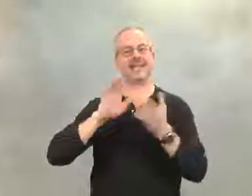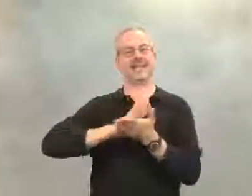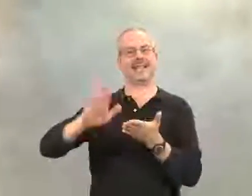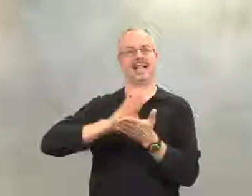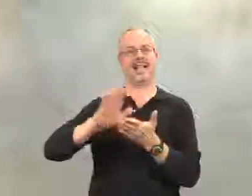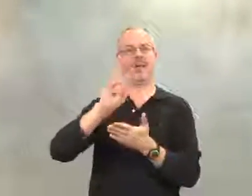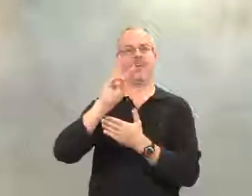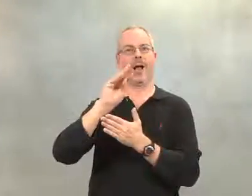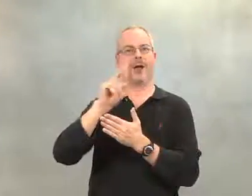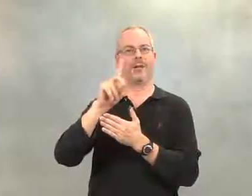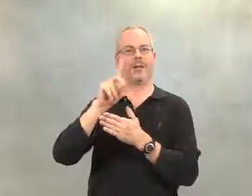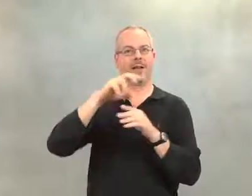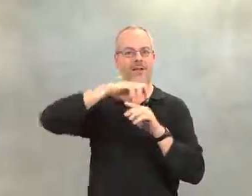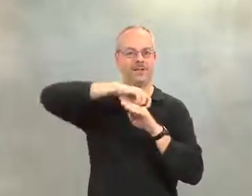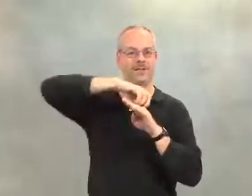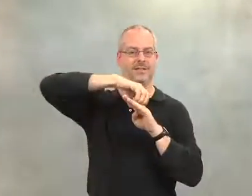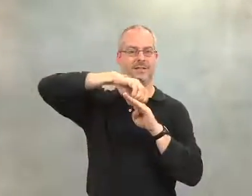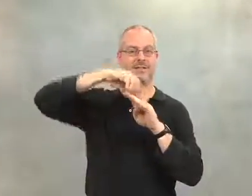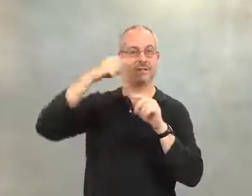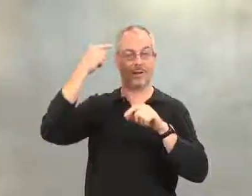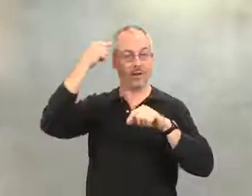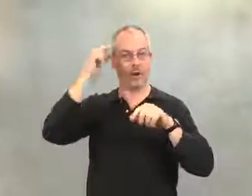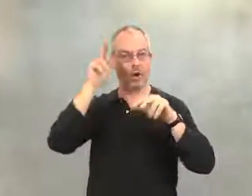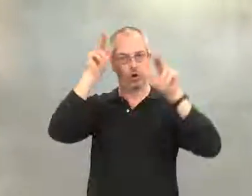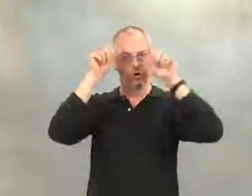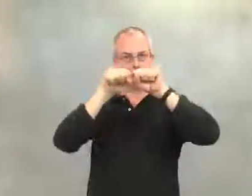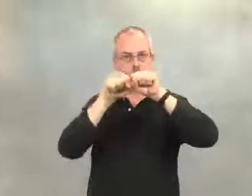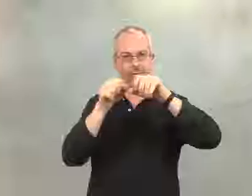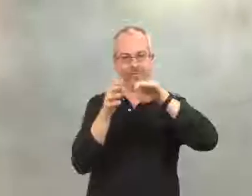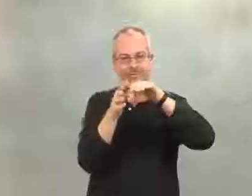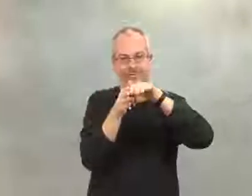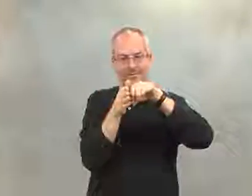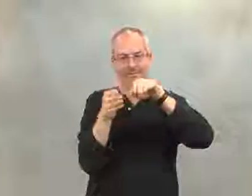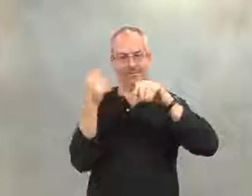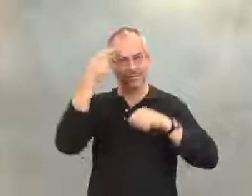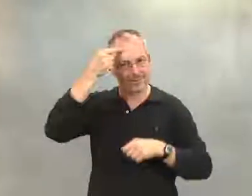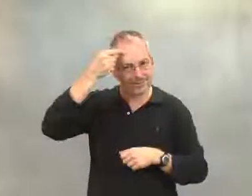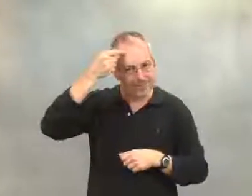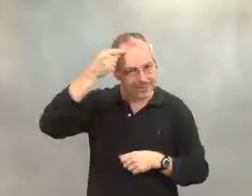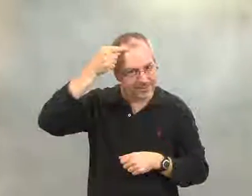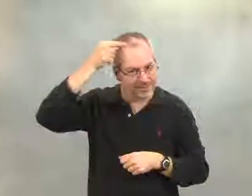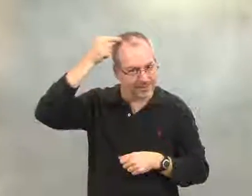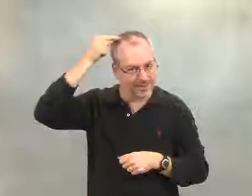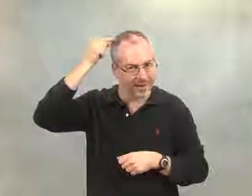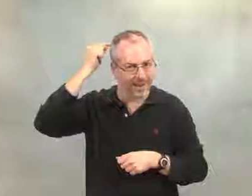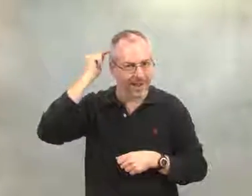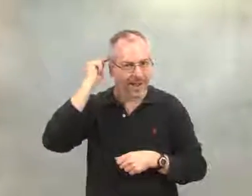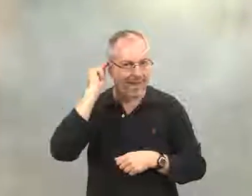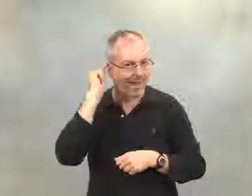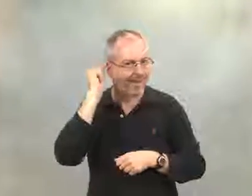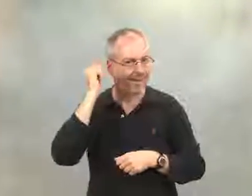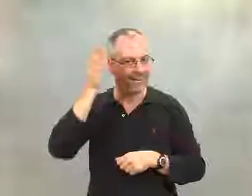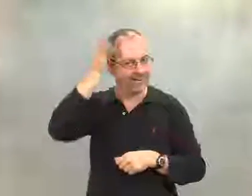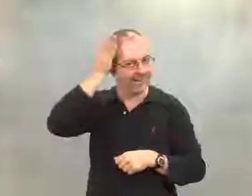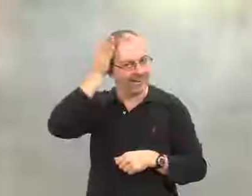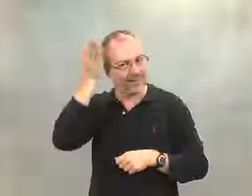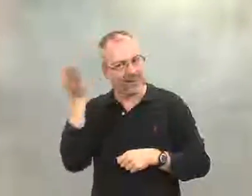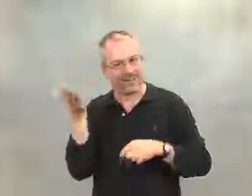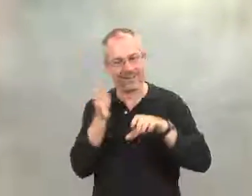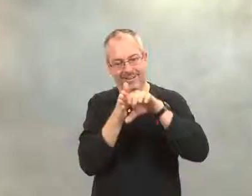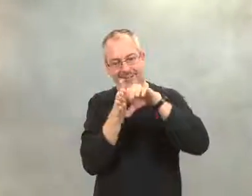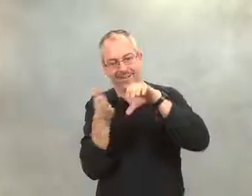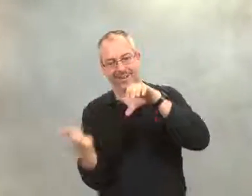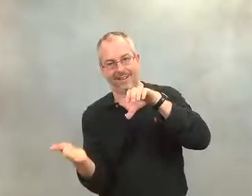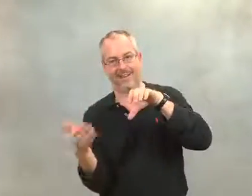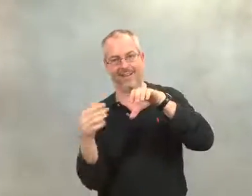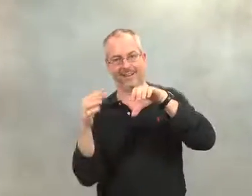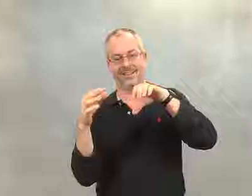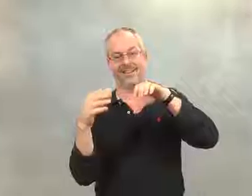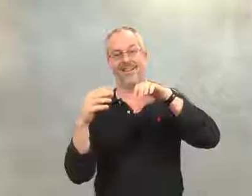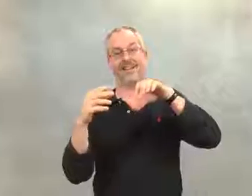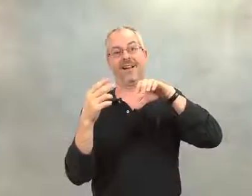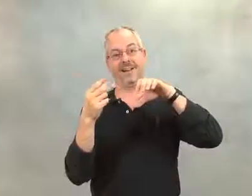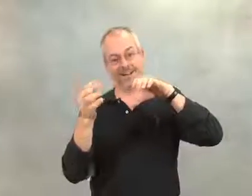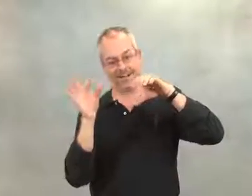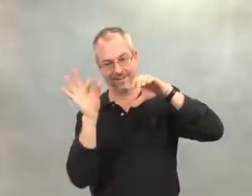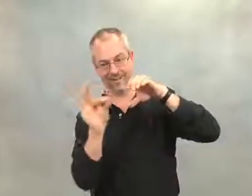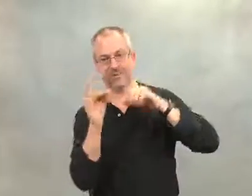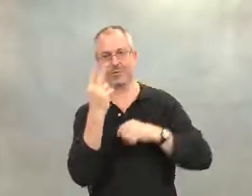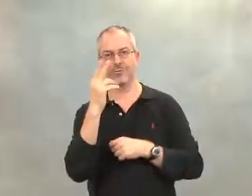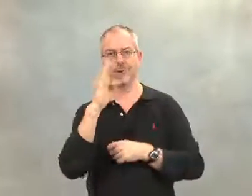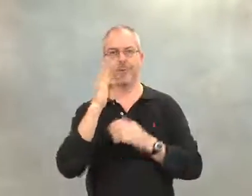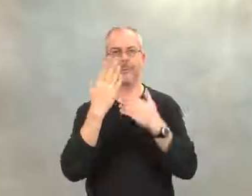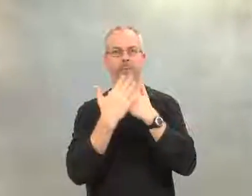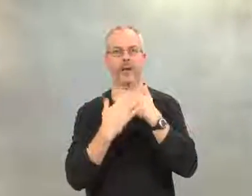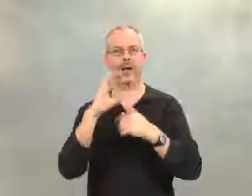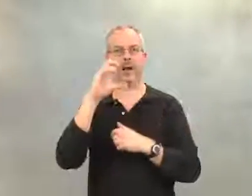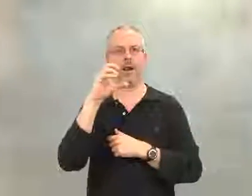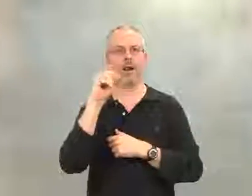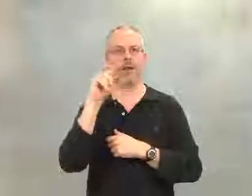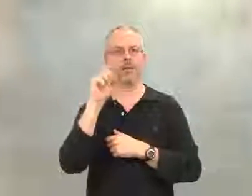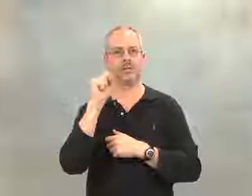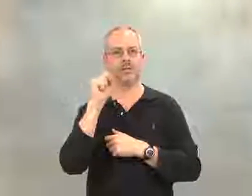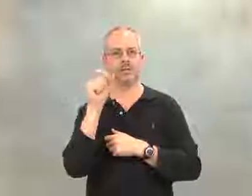But they had to clean the wound, I had a horseshoe shape opening in my skull.